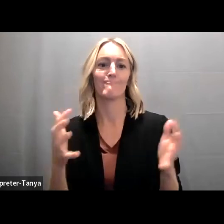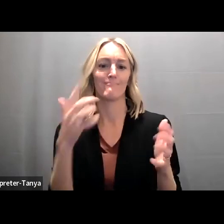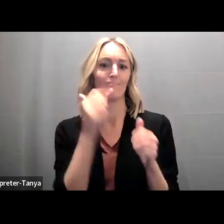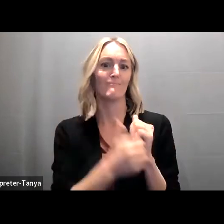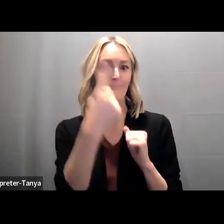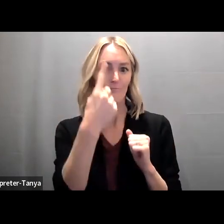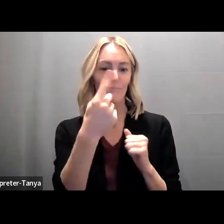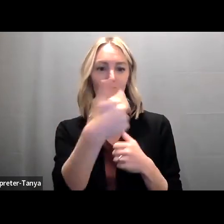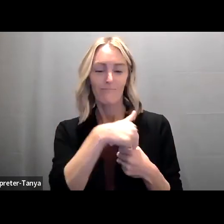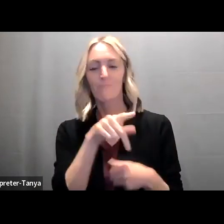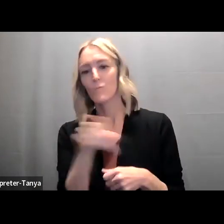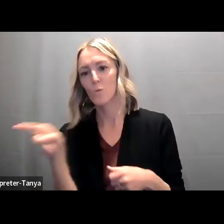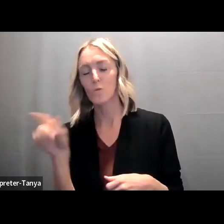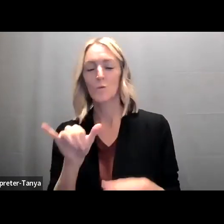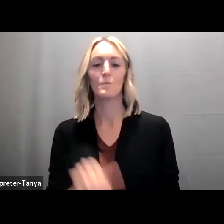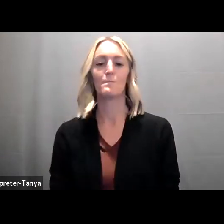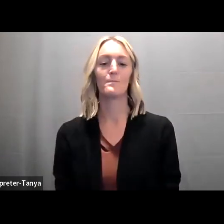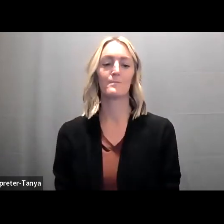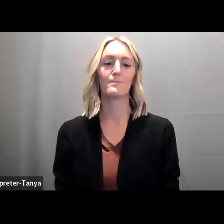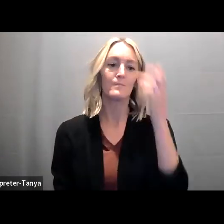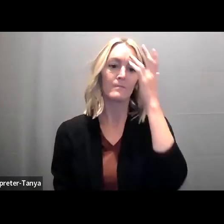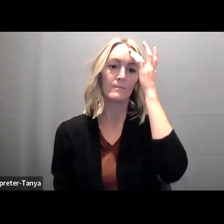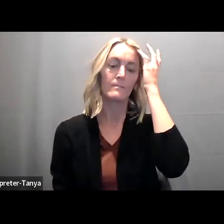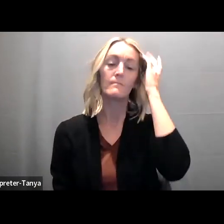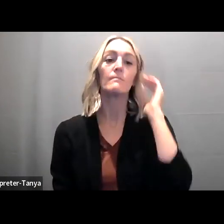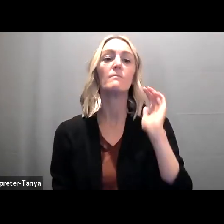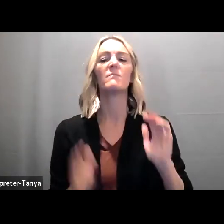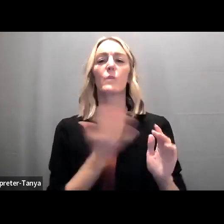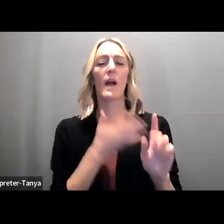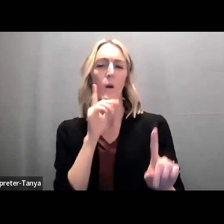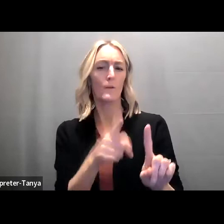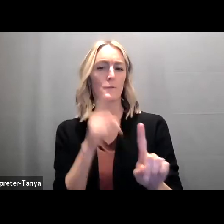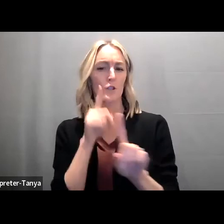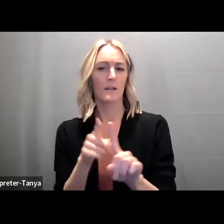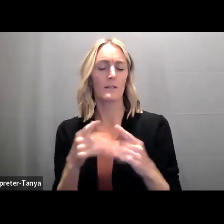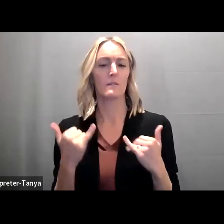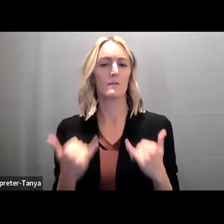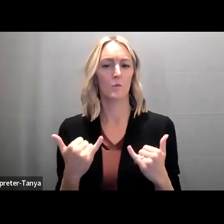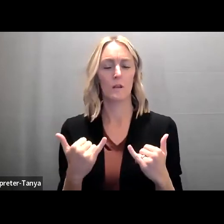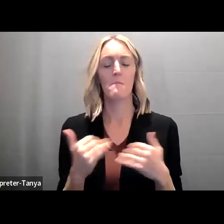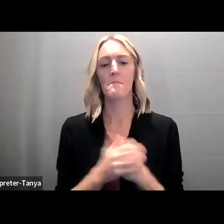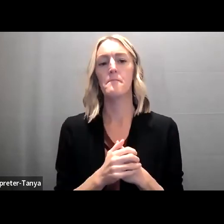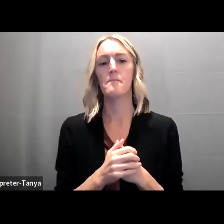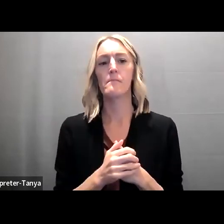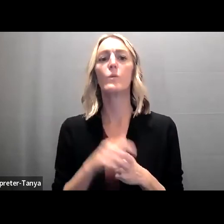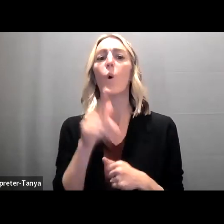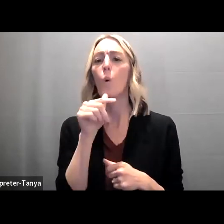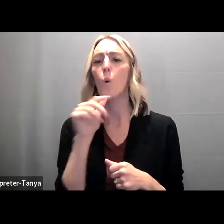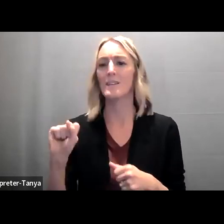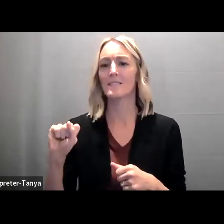A couple of objectives we hope you leave with today, who are the stakeholders and important